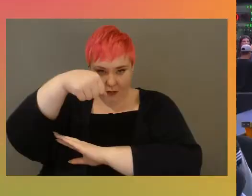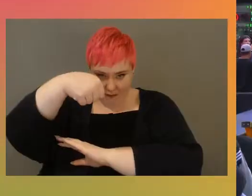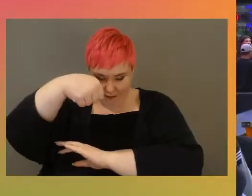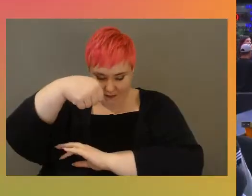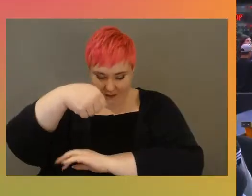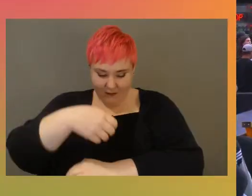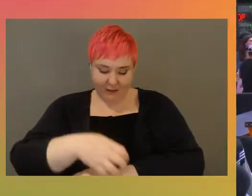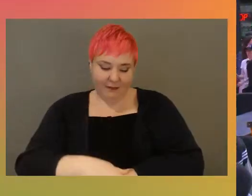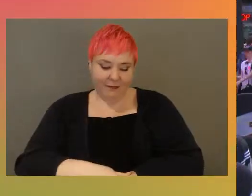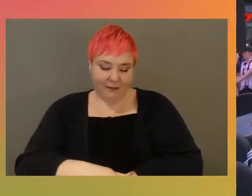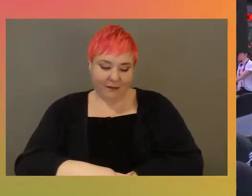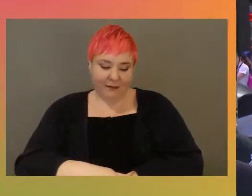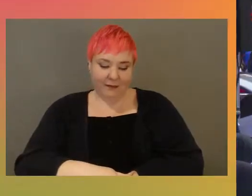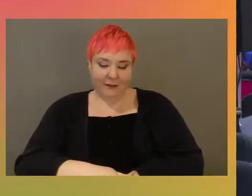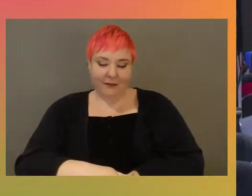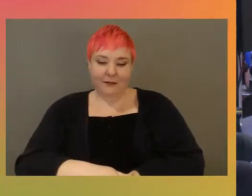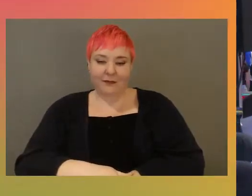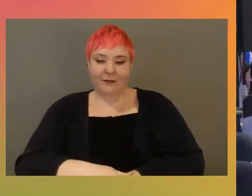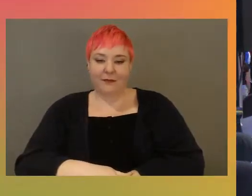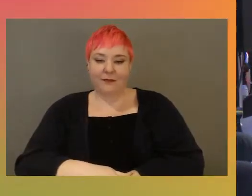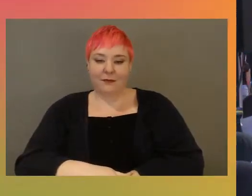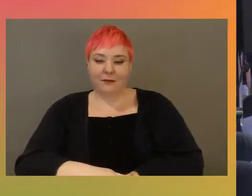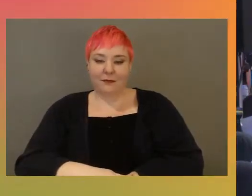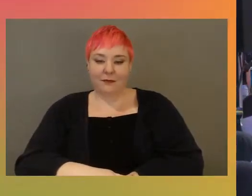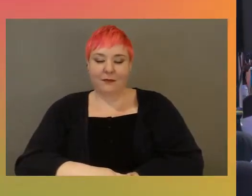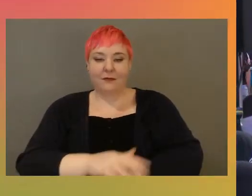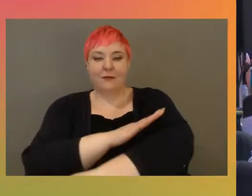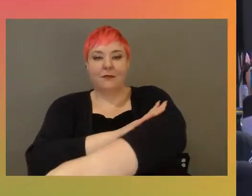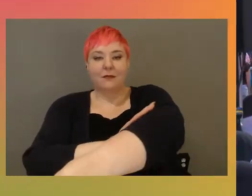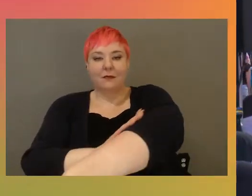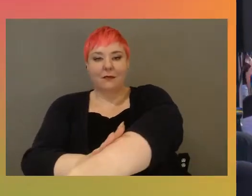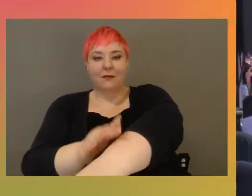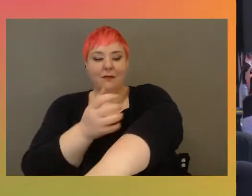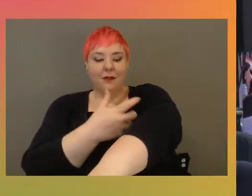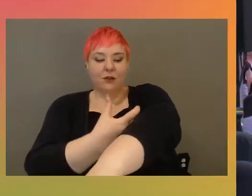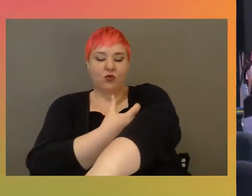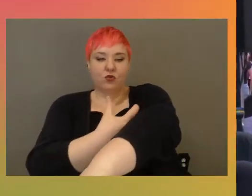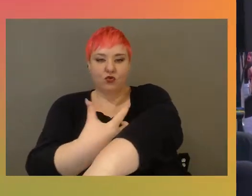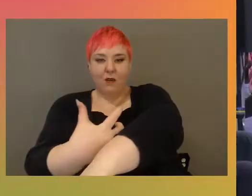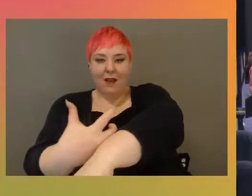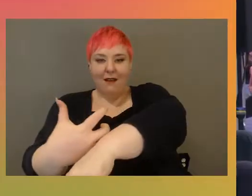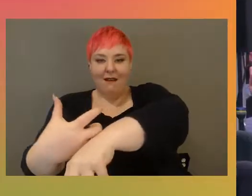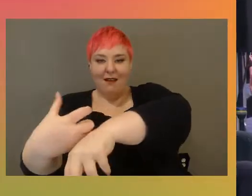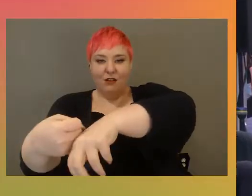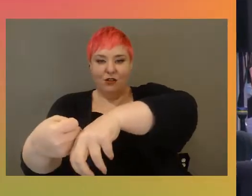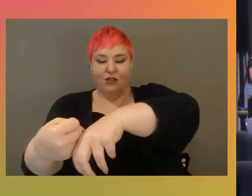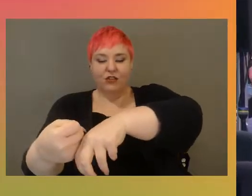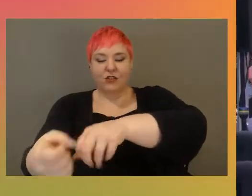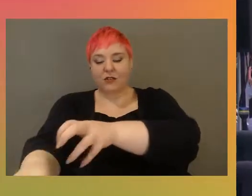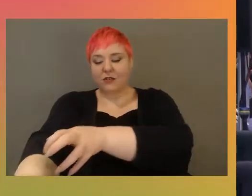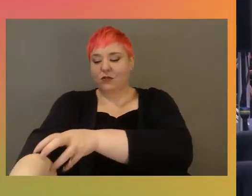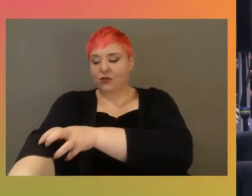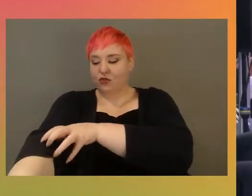GAZE AT YOUR NAVEL.